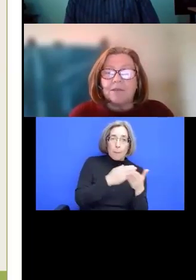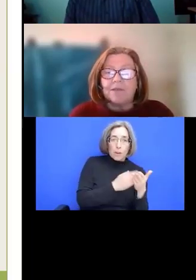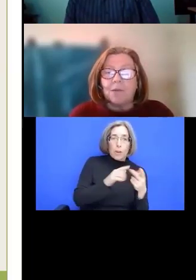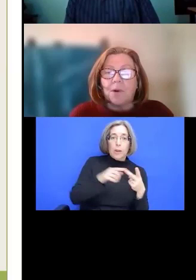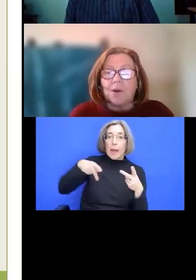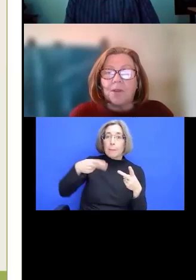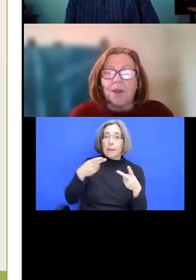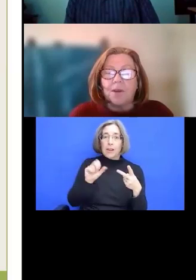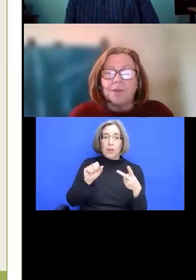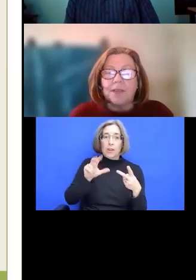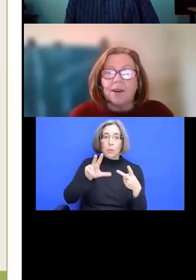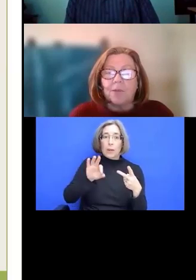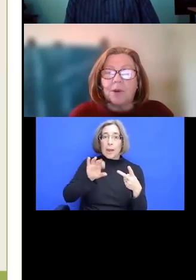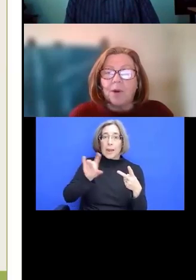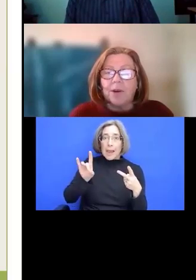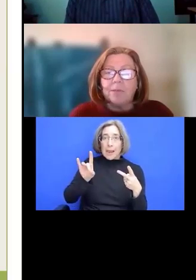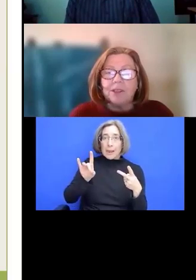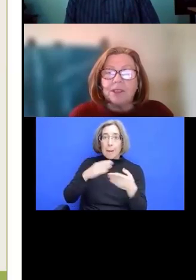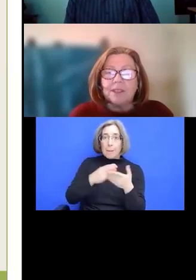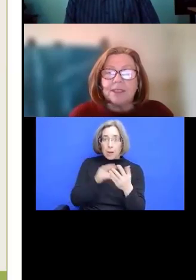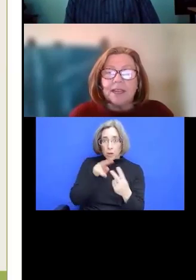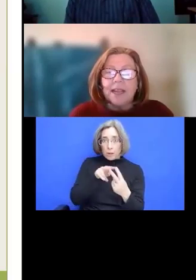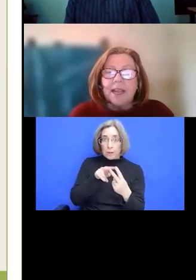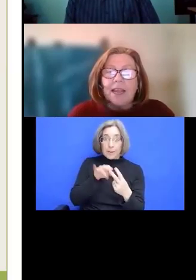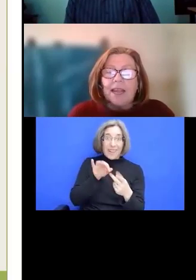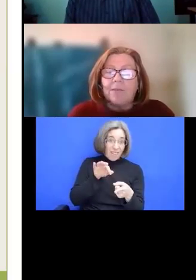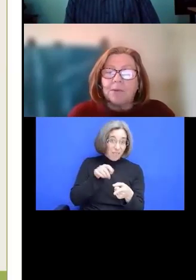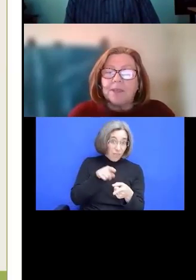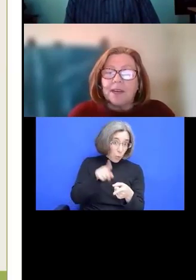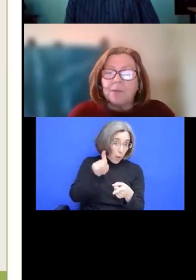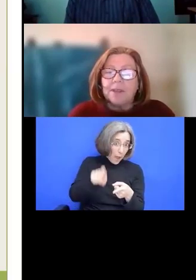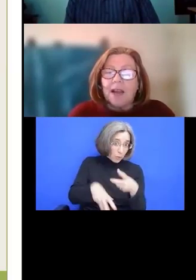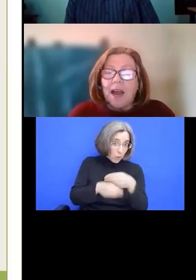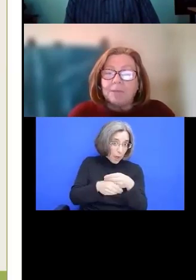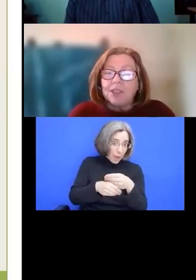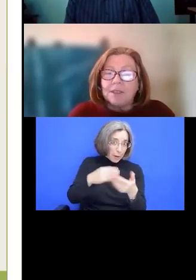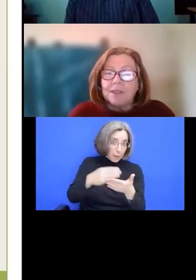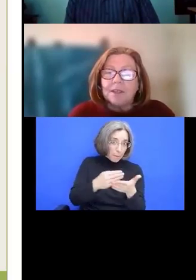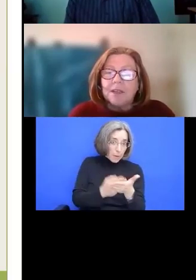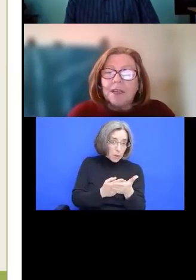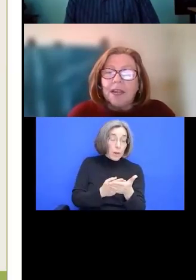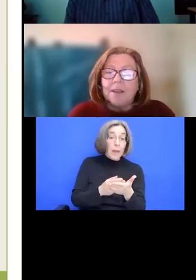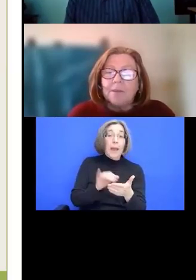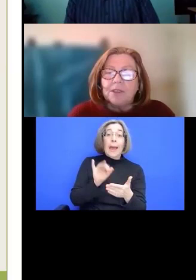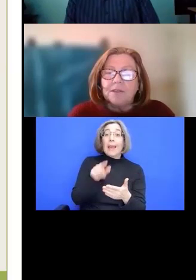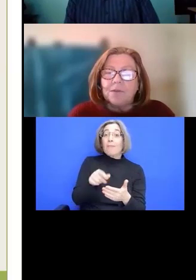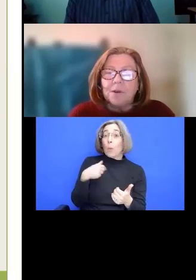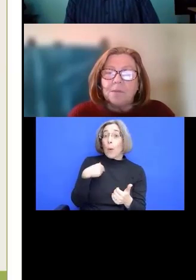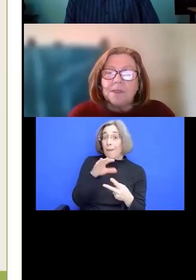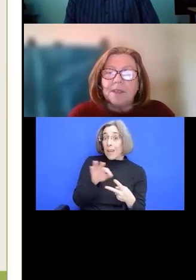for those that are requiring budgets. If presented with an option in the budget forms,